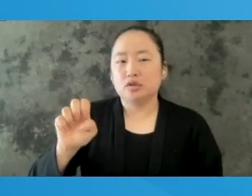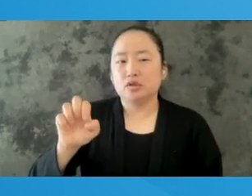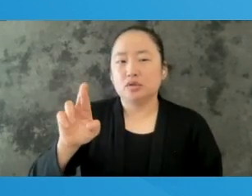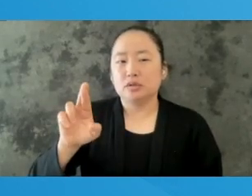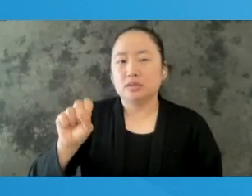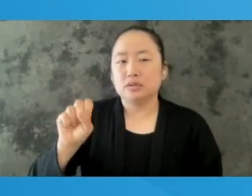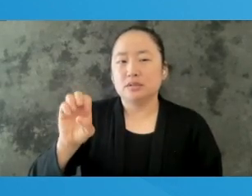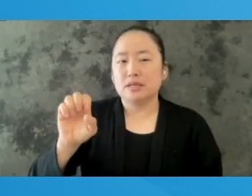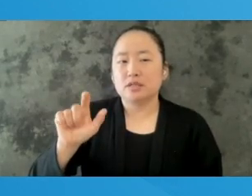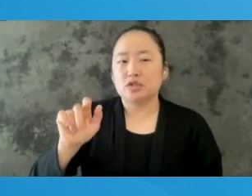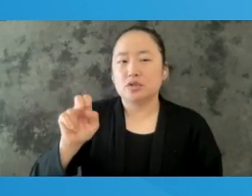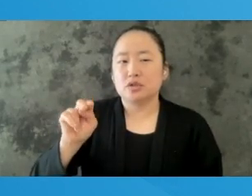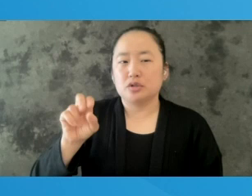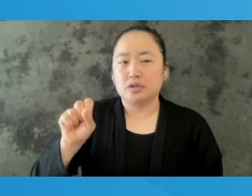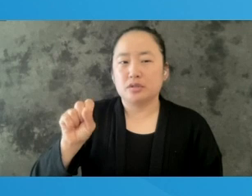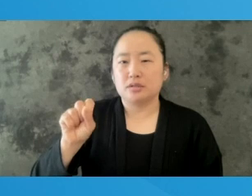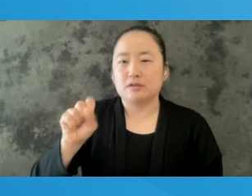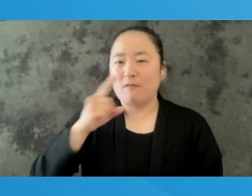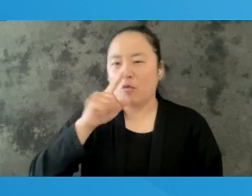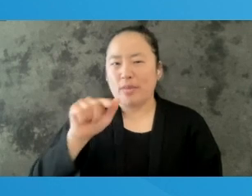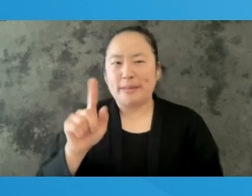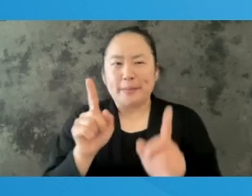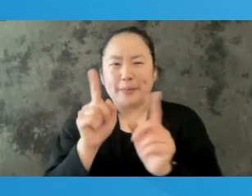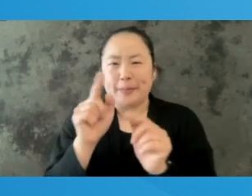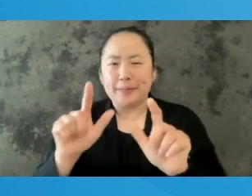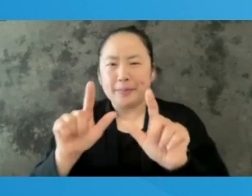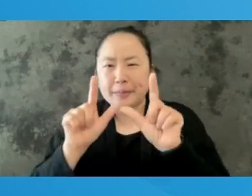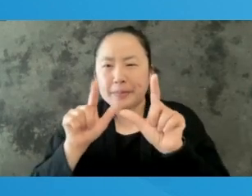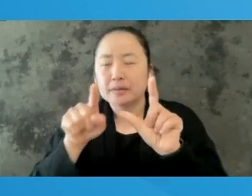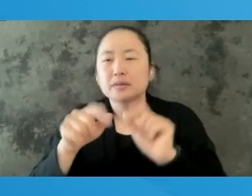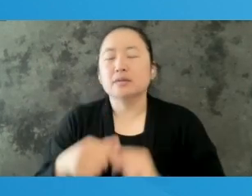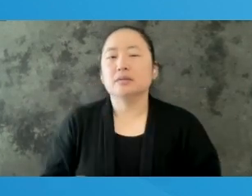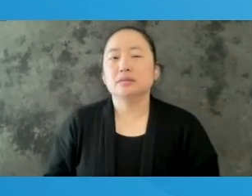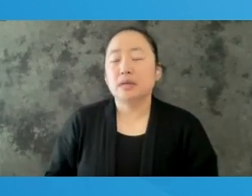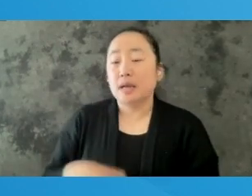I'm seeing a few notes from the chat.